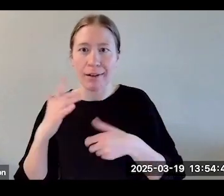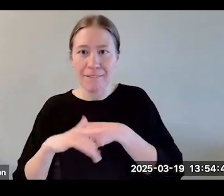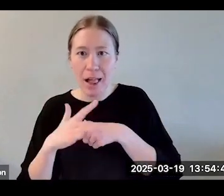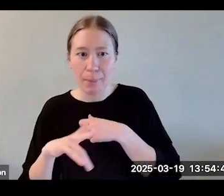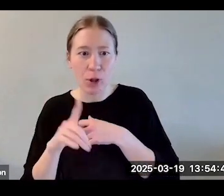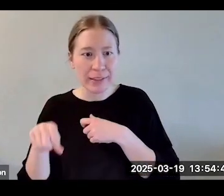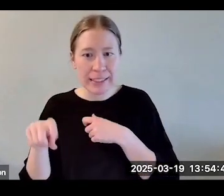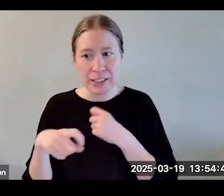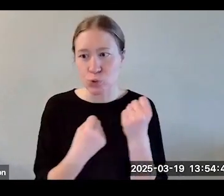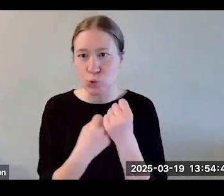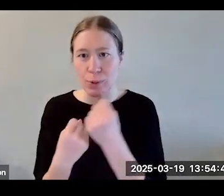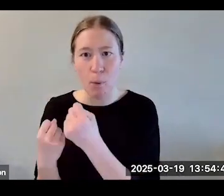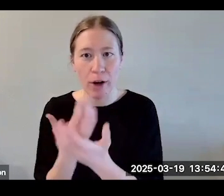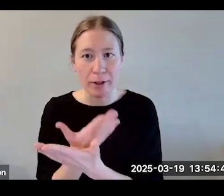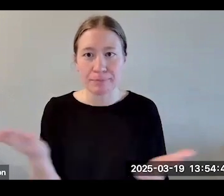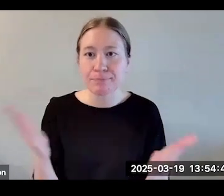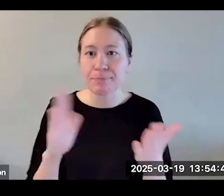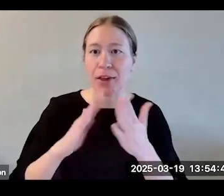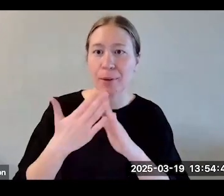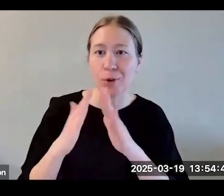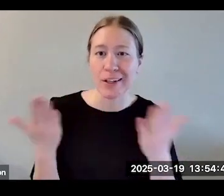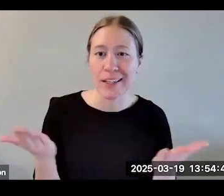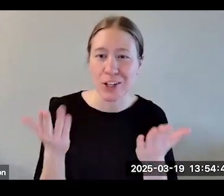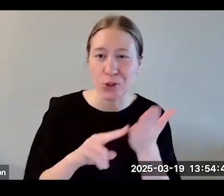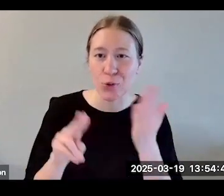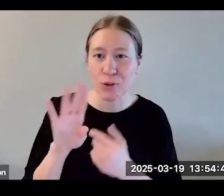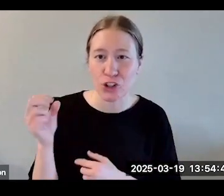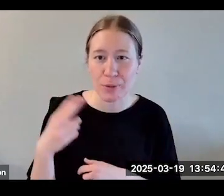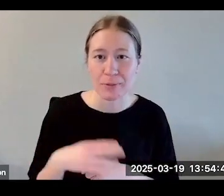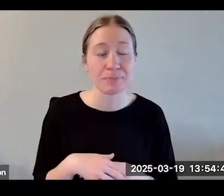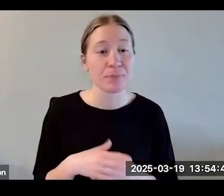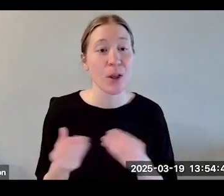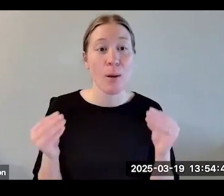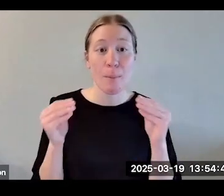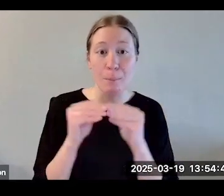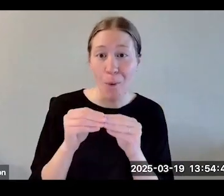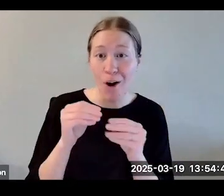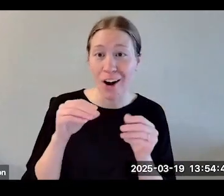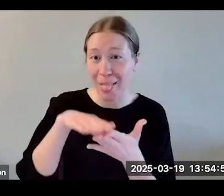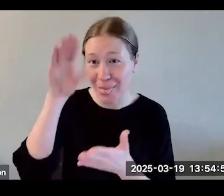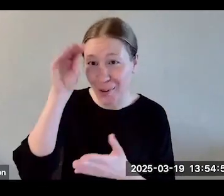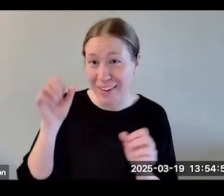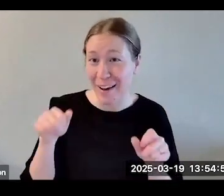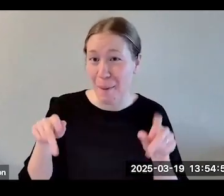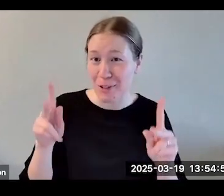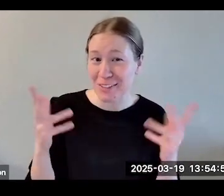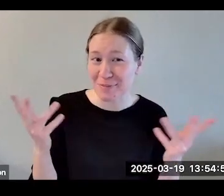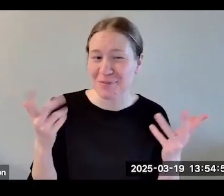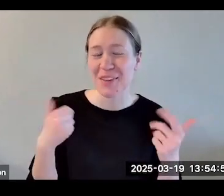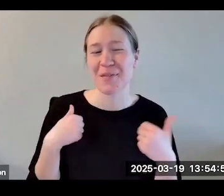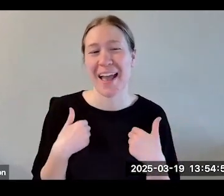And we already talked about this, but if you want more learning opportunities from DEO, we've got a filterable list of resources,